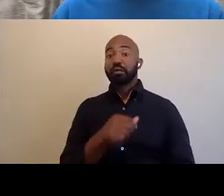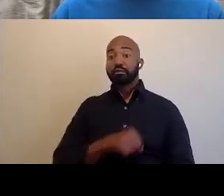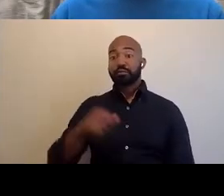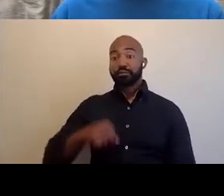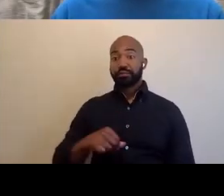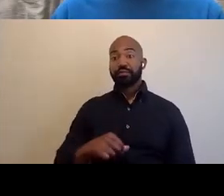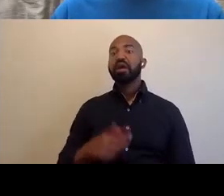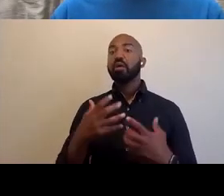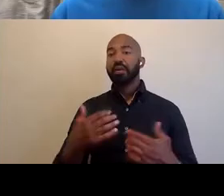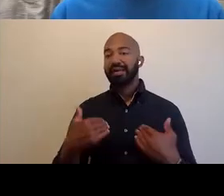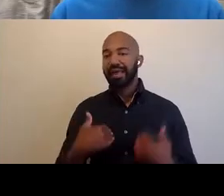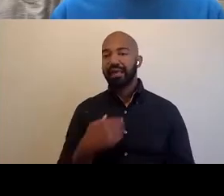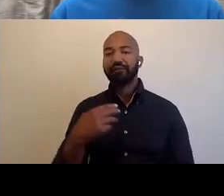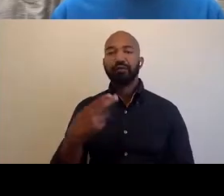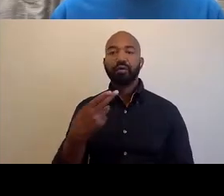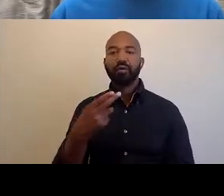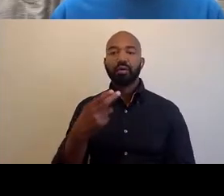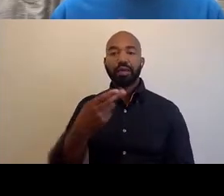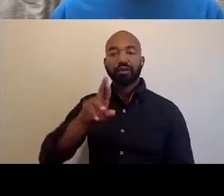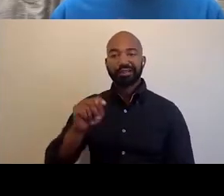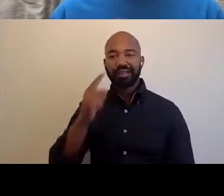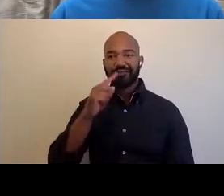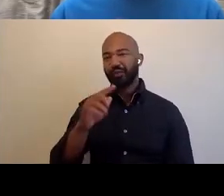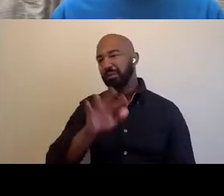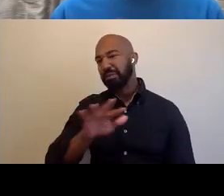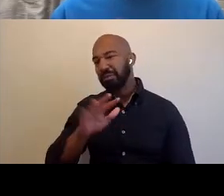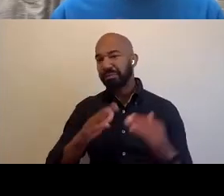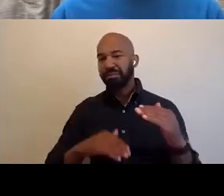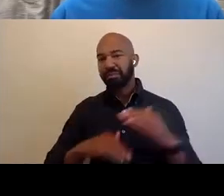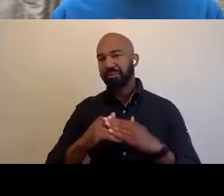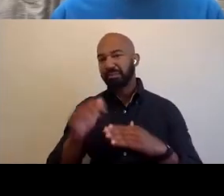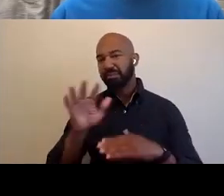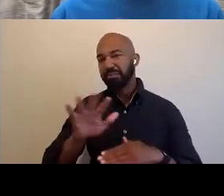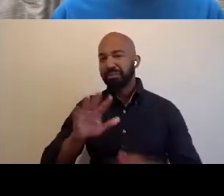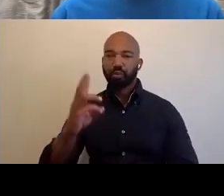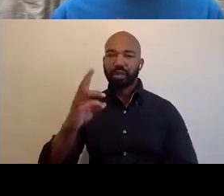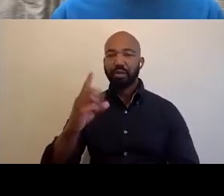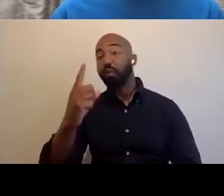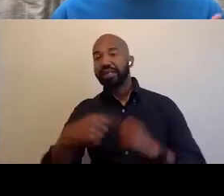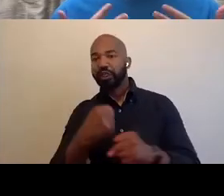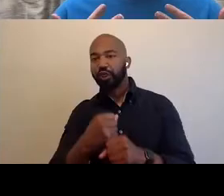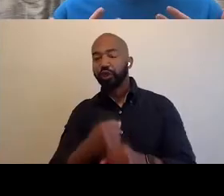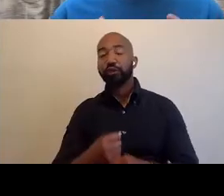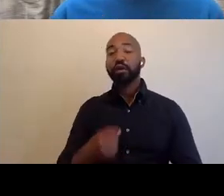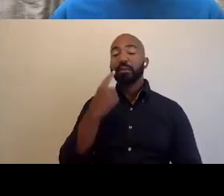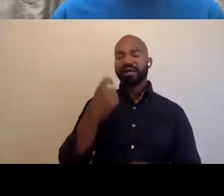for at least a year. And part of that is so that they can see the effects of just your genetics and under the influence